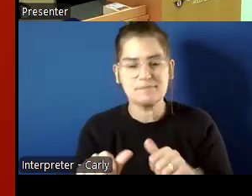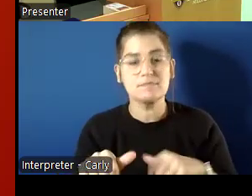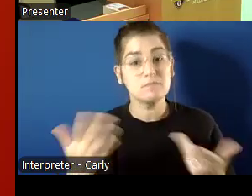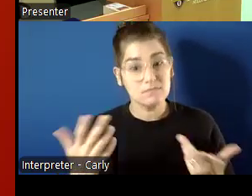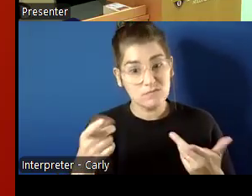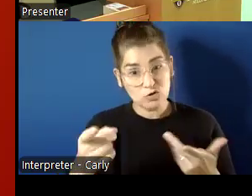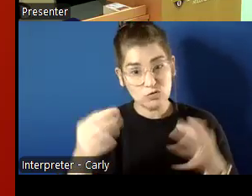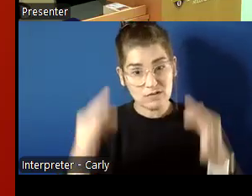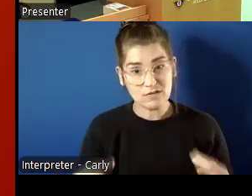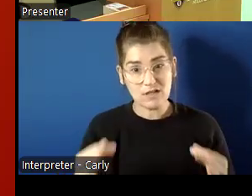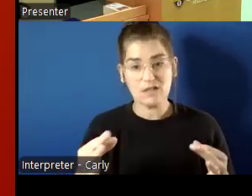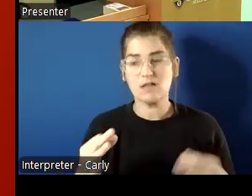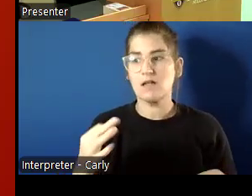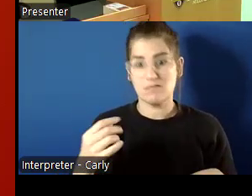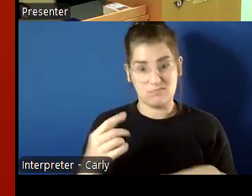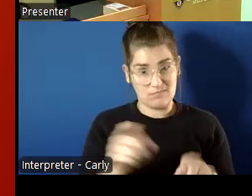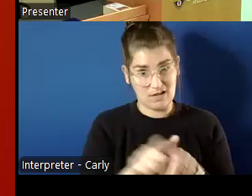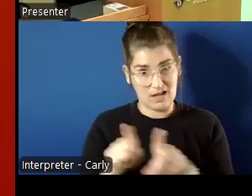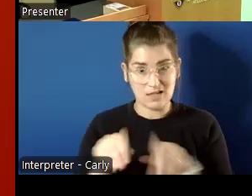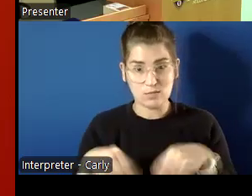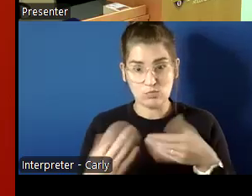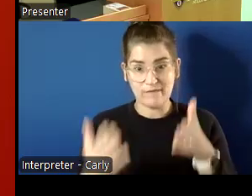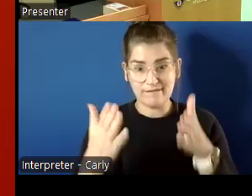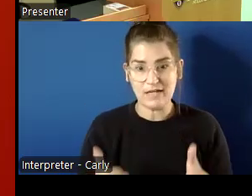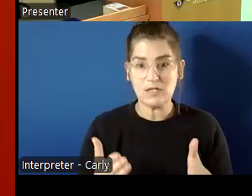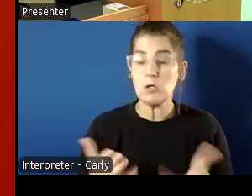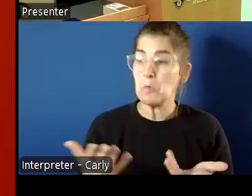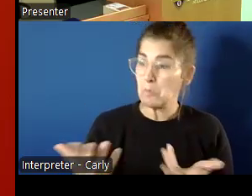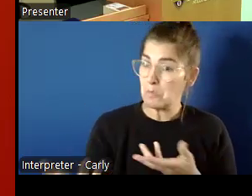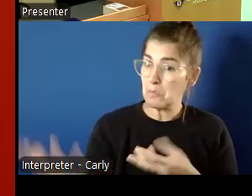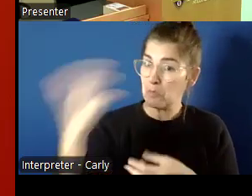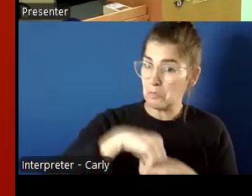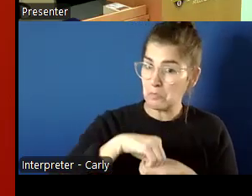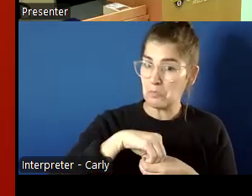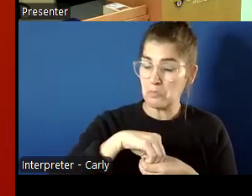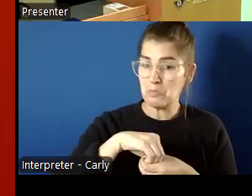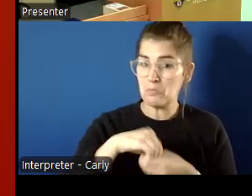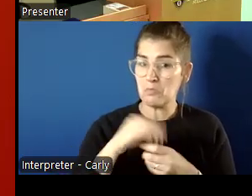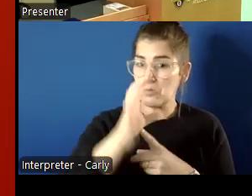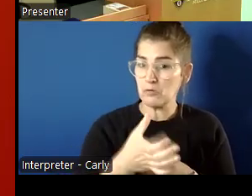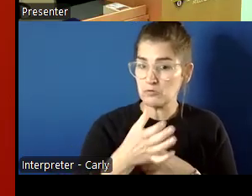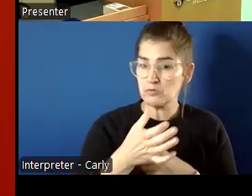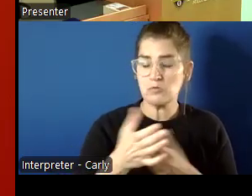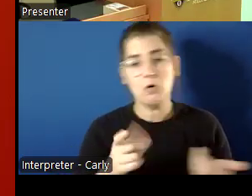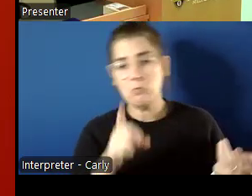patient as the provider to either reflect on those cultural issues or or not. When I speak of culture